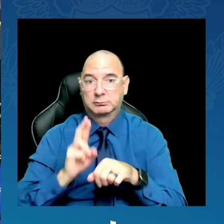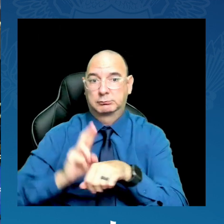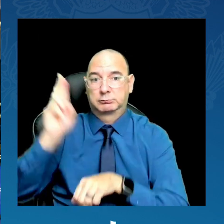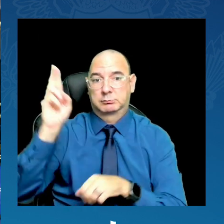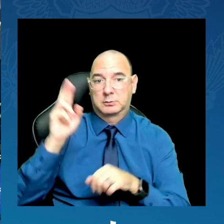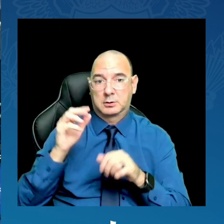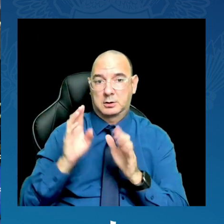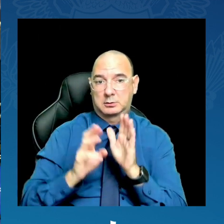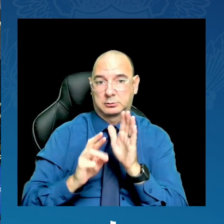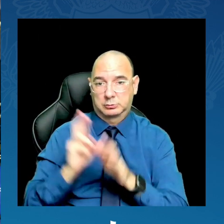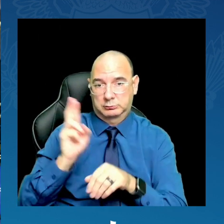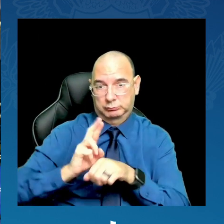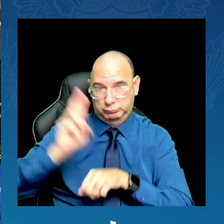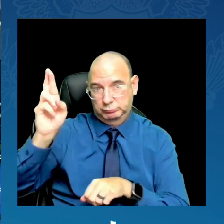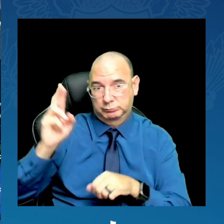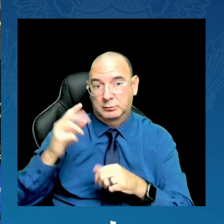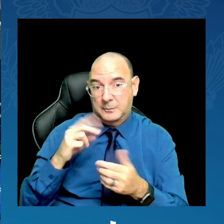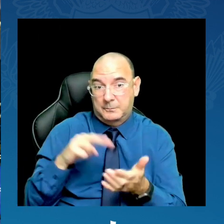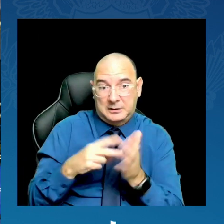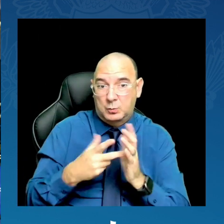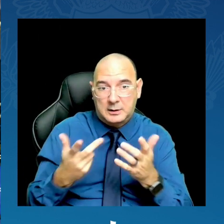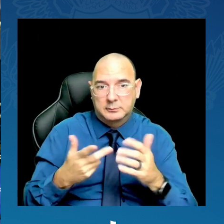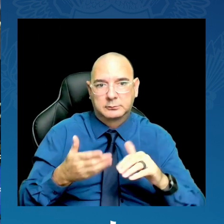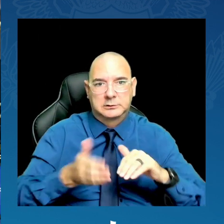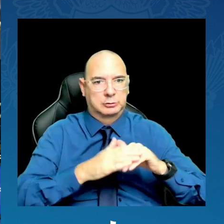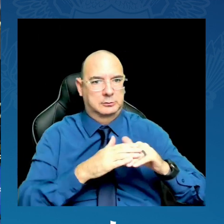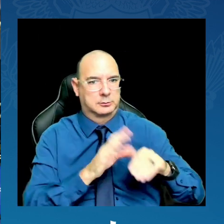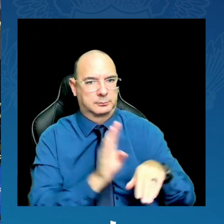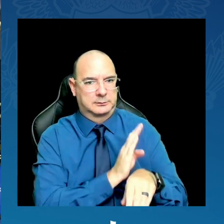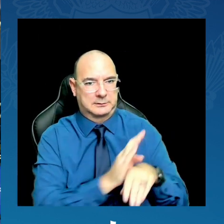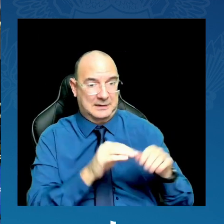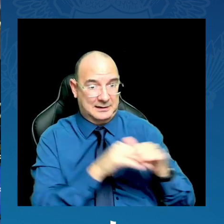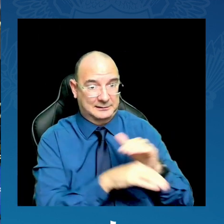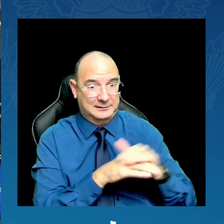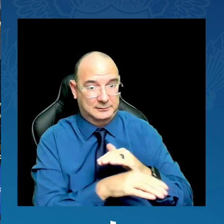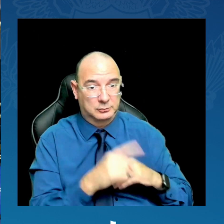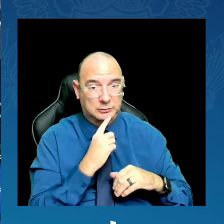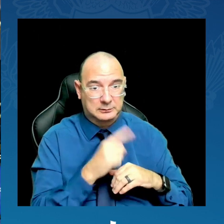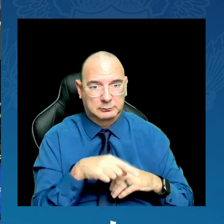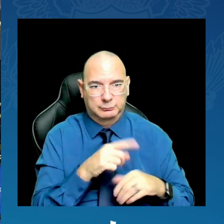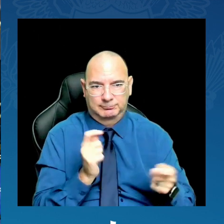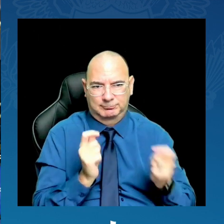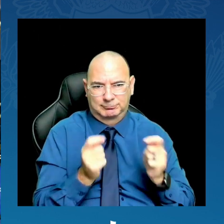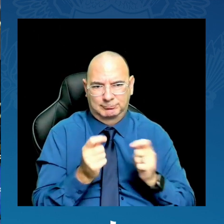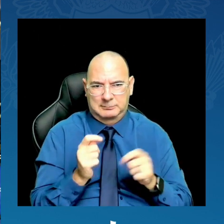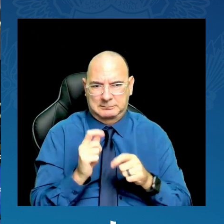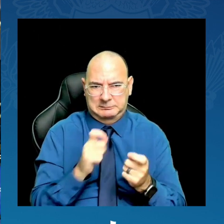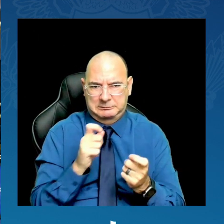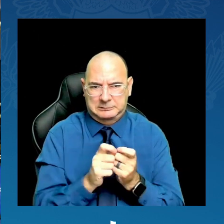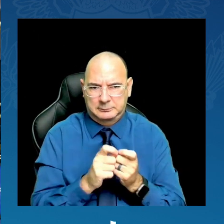The U.S. government could also refine operational procedures for commercial users and drive down costs on commercial crewed spacecraft